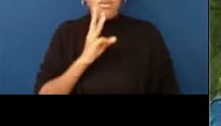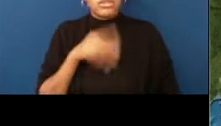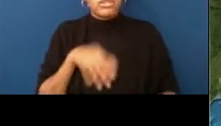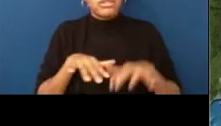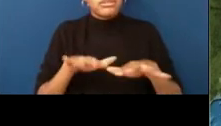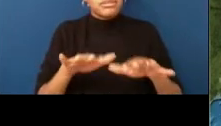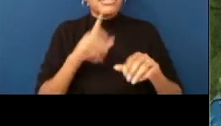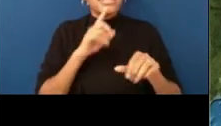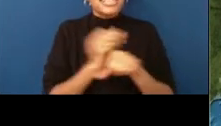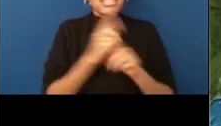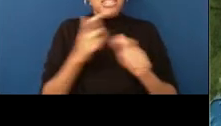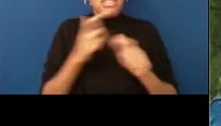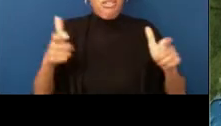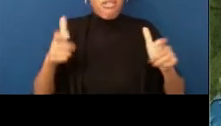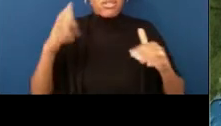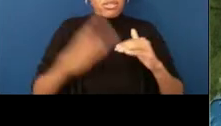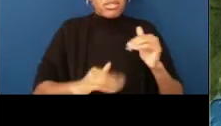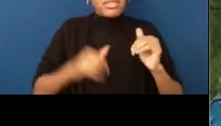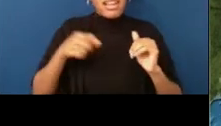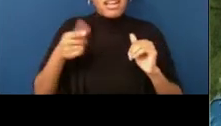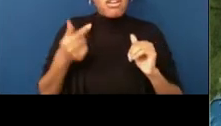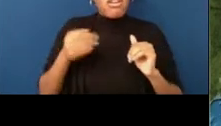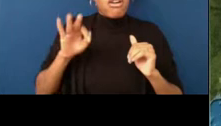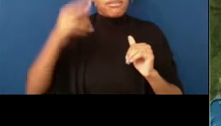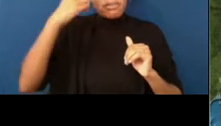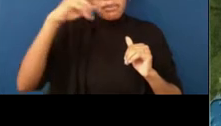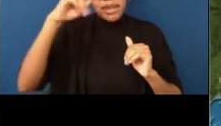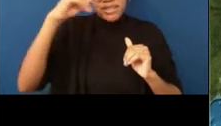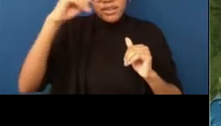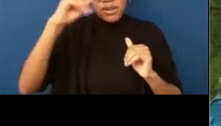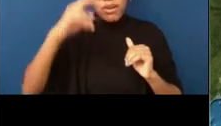And it's one of the largest marine conservation areas in the world.